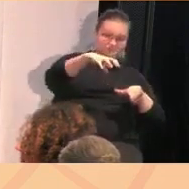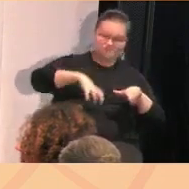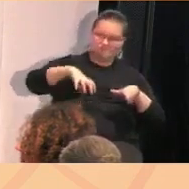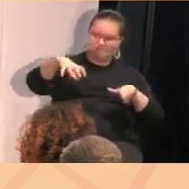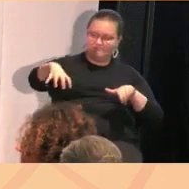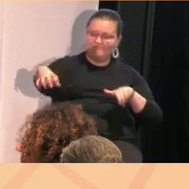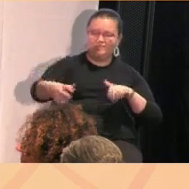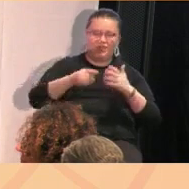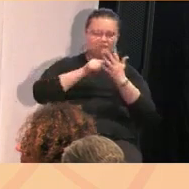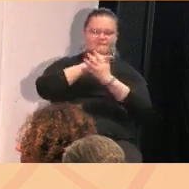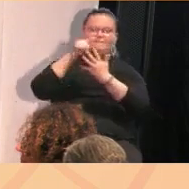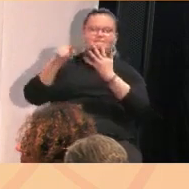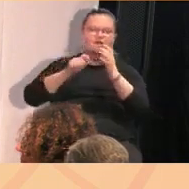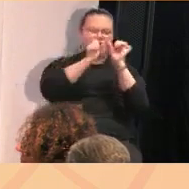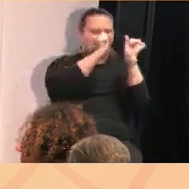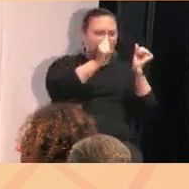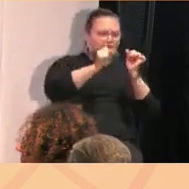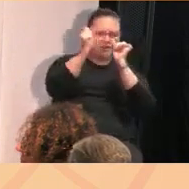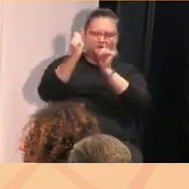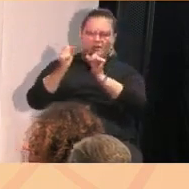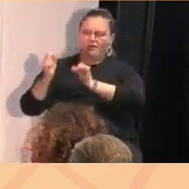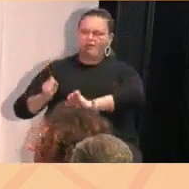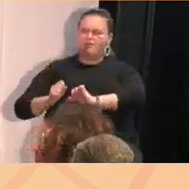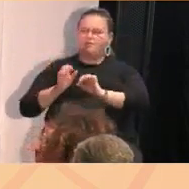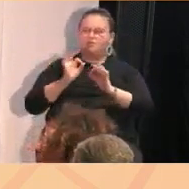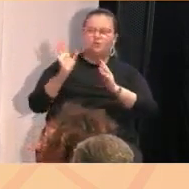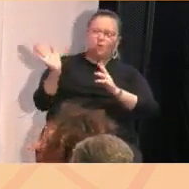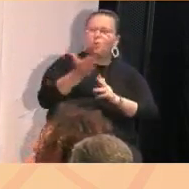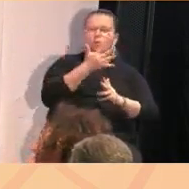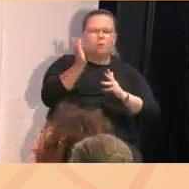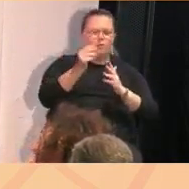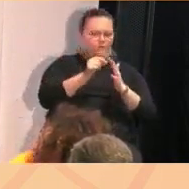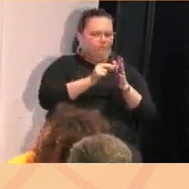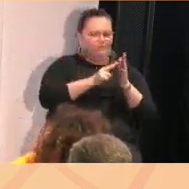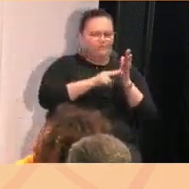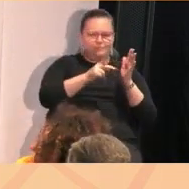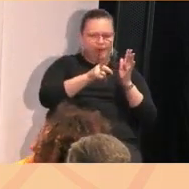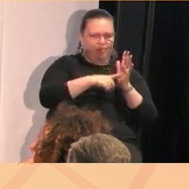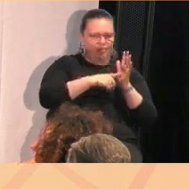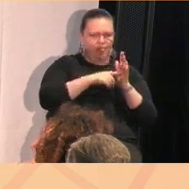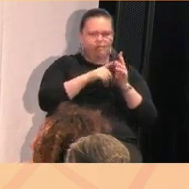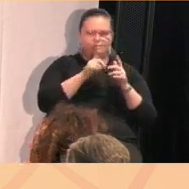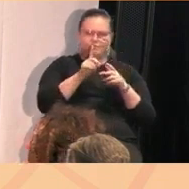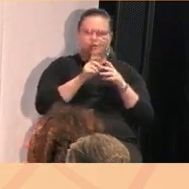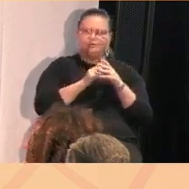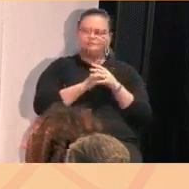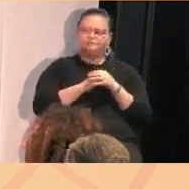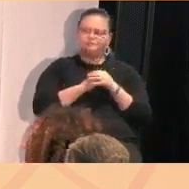means of permanency that the festival funded it. And they're physically out there along the highway.